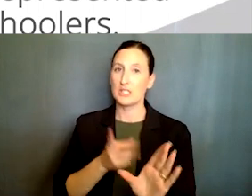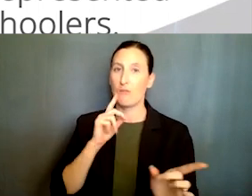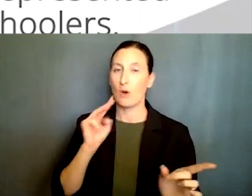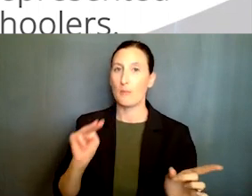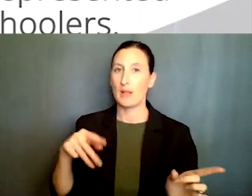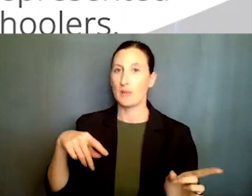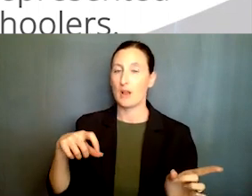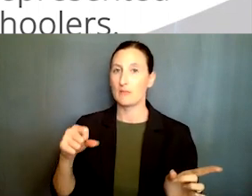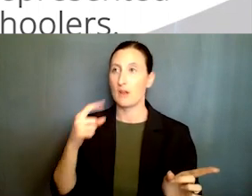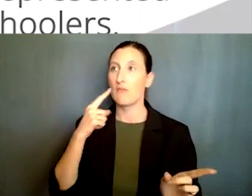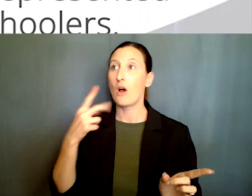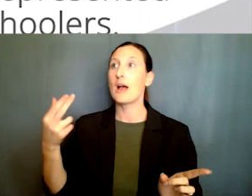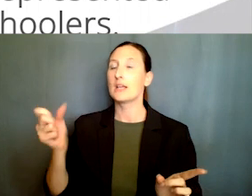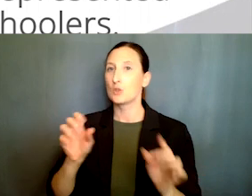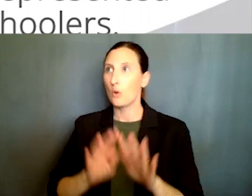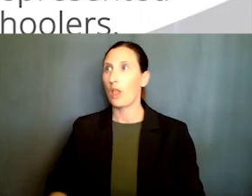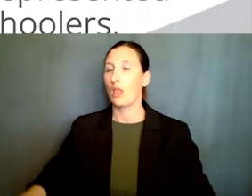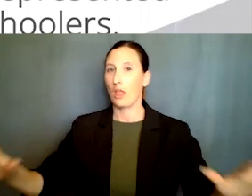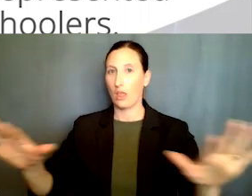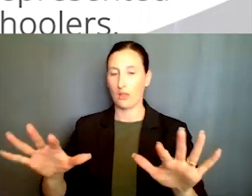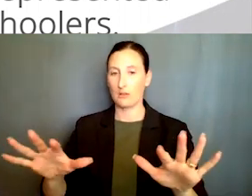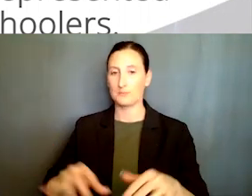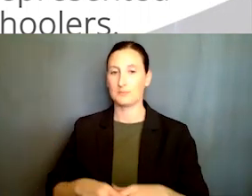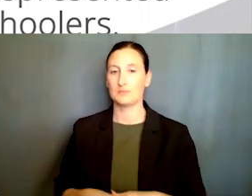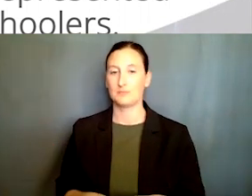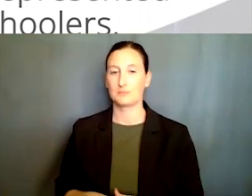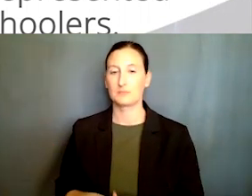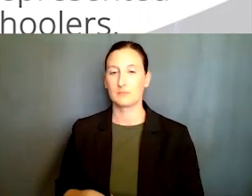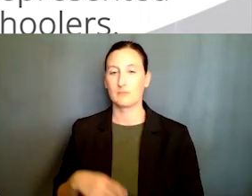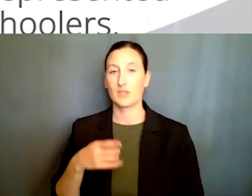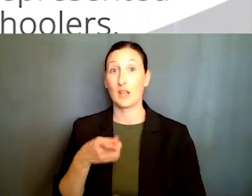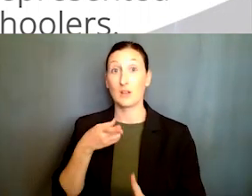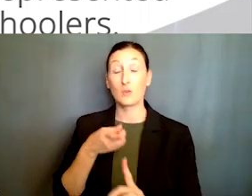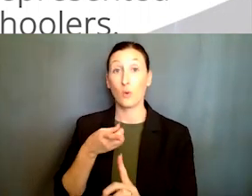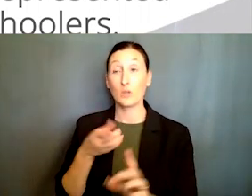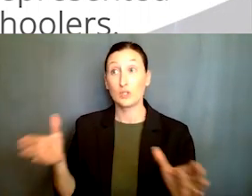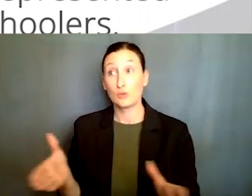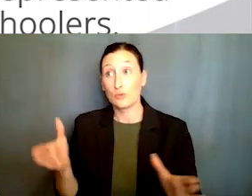mathematical and physical sciences among high school students with the goal of encouraging